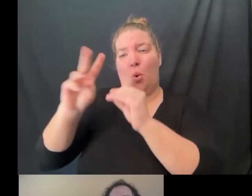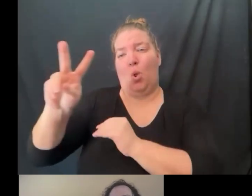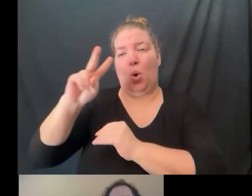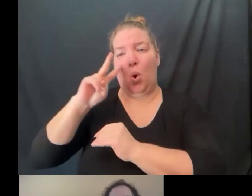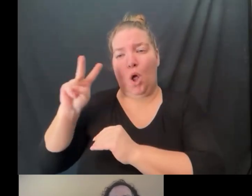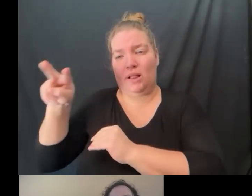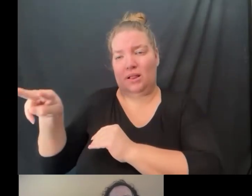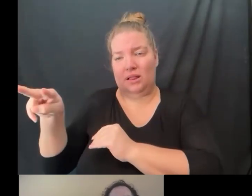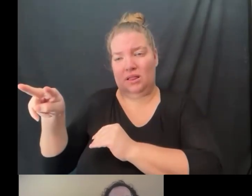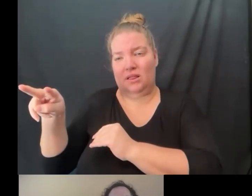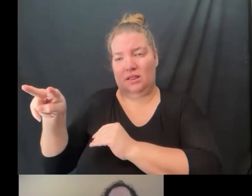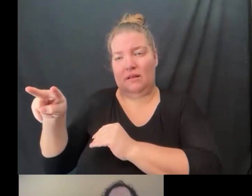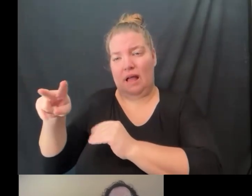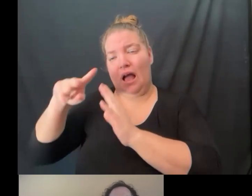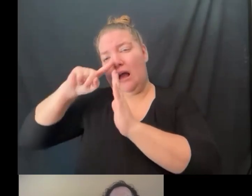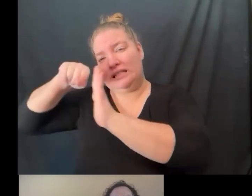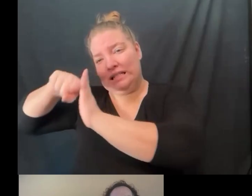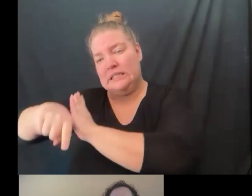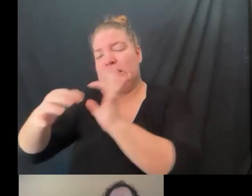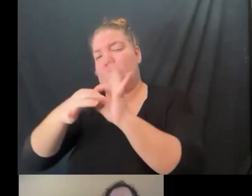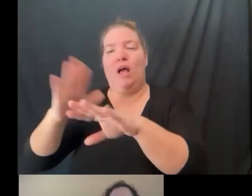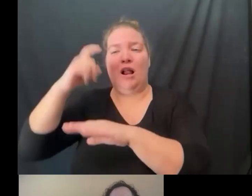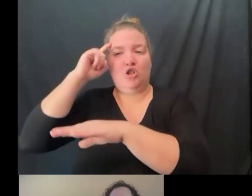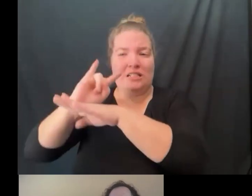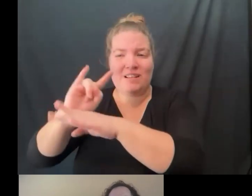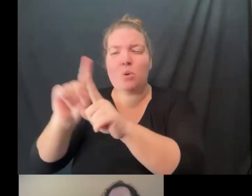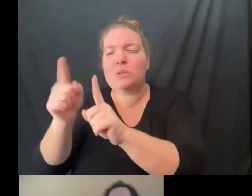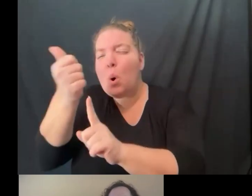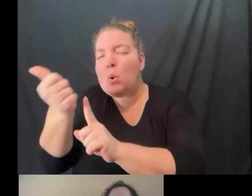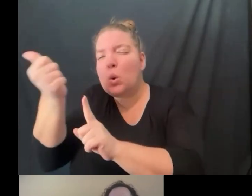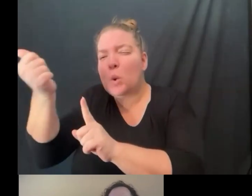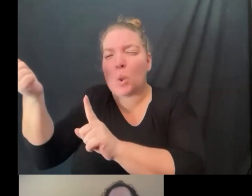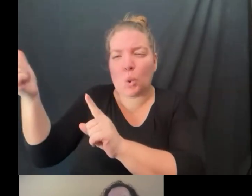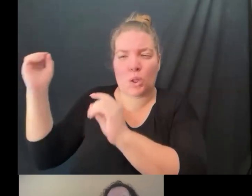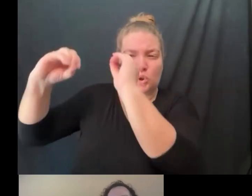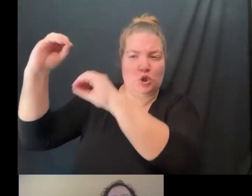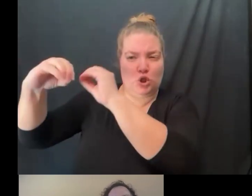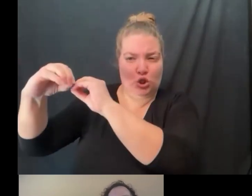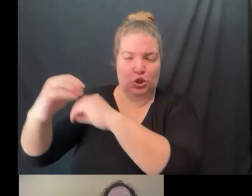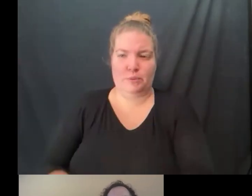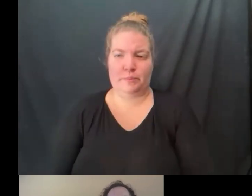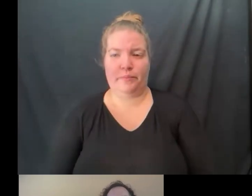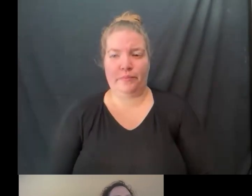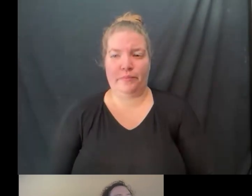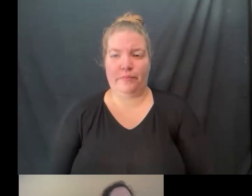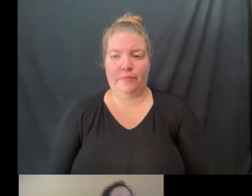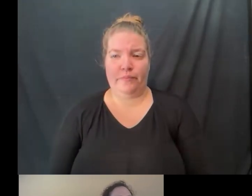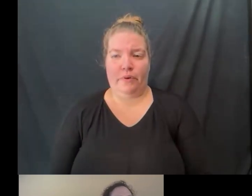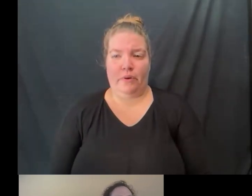AI is one of the things that will be touched upon, in Phase 2, along with other scoping issues.